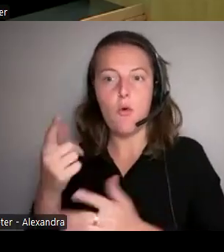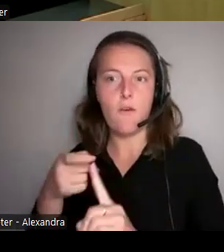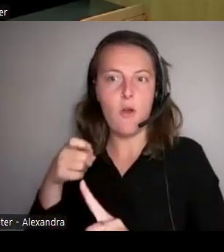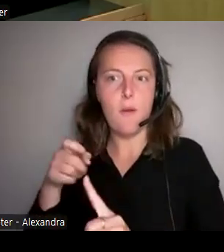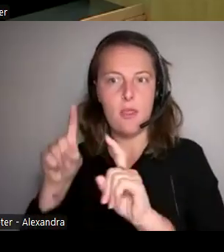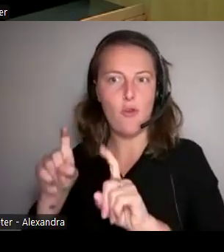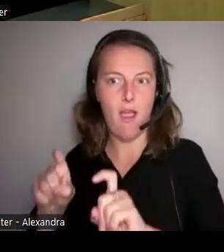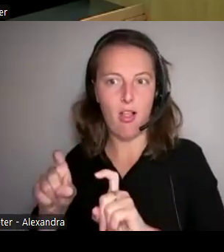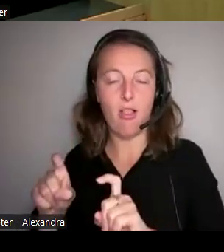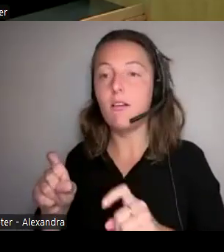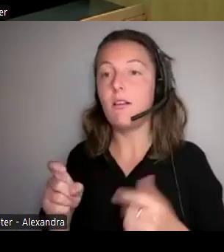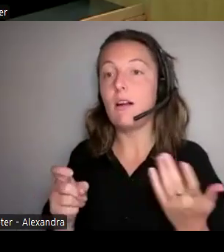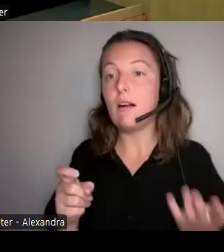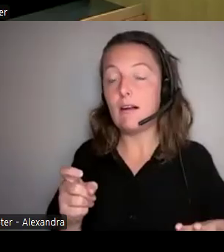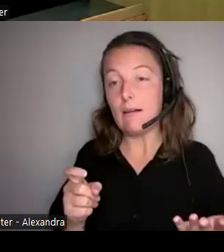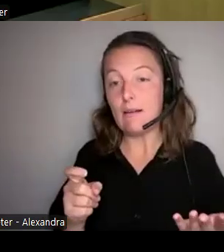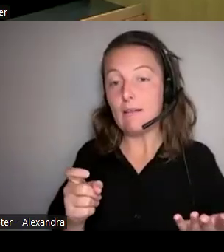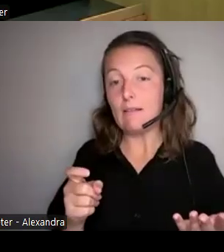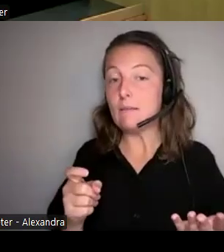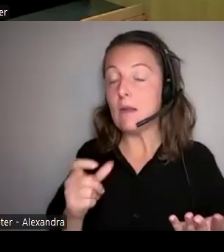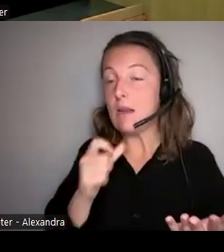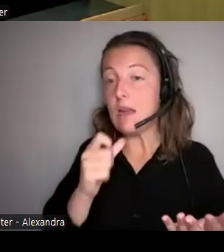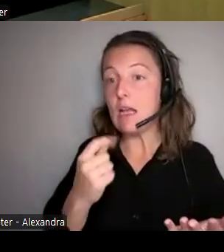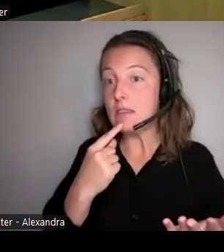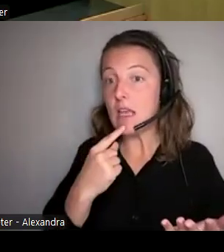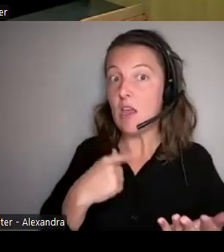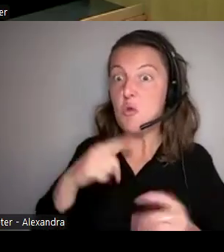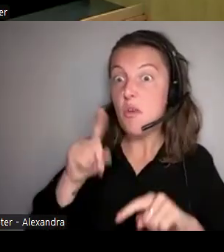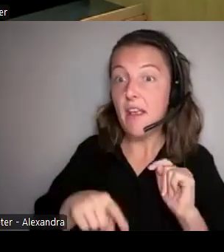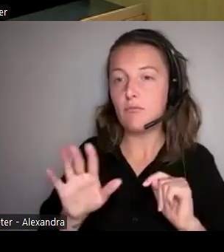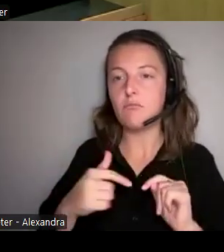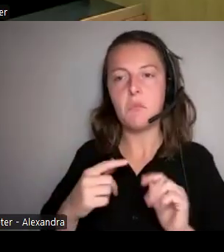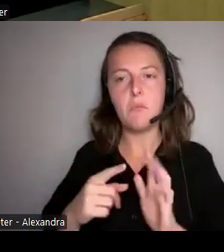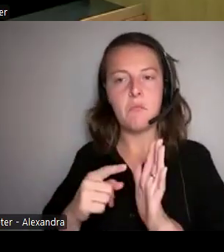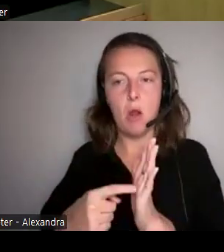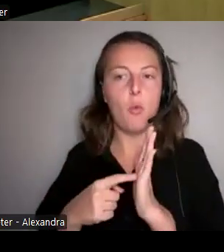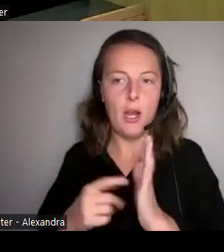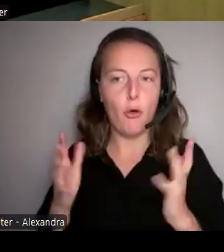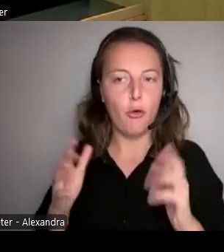saying you couldn't do it. I was just not going to have it as a requirement. Um those by the way